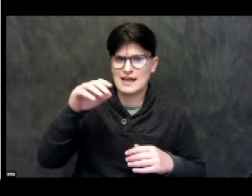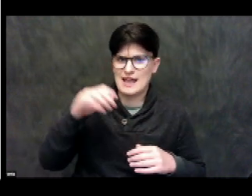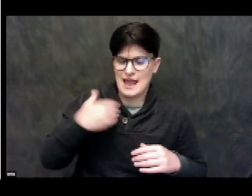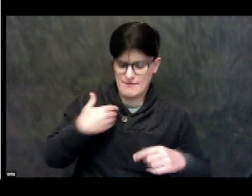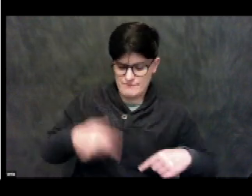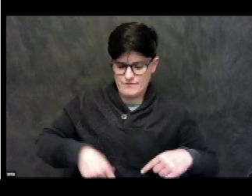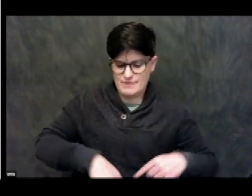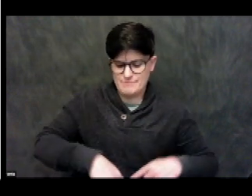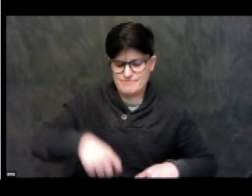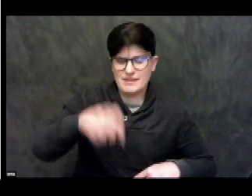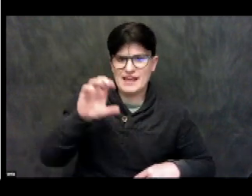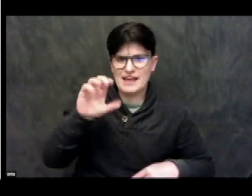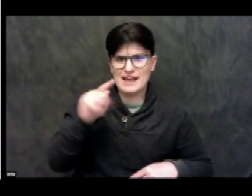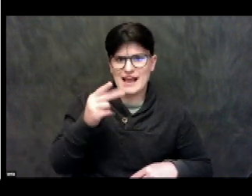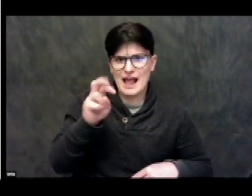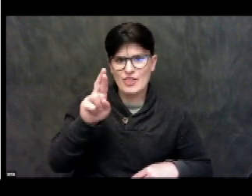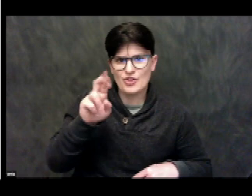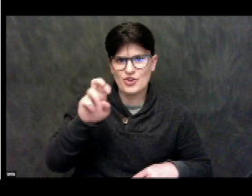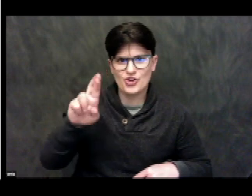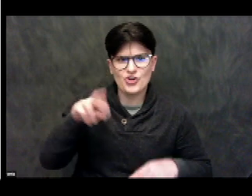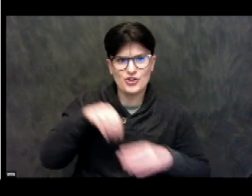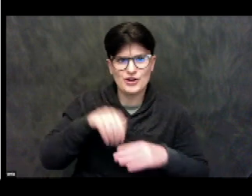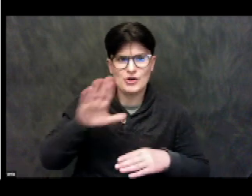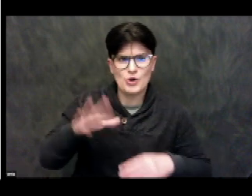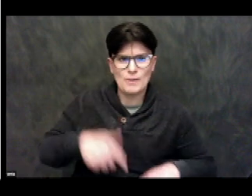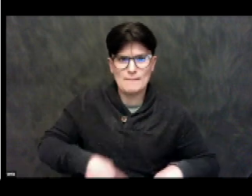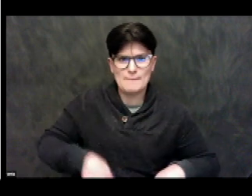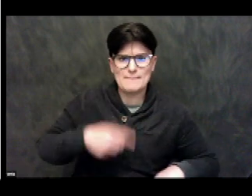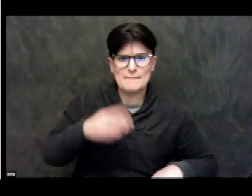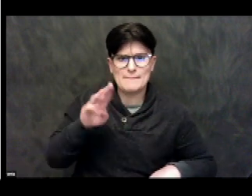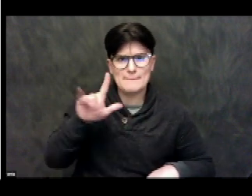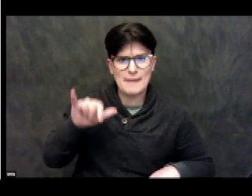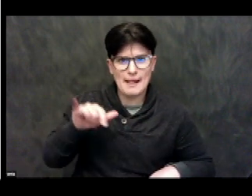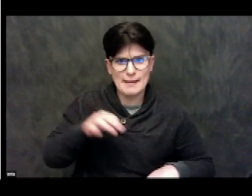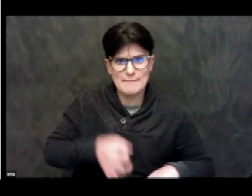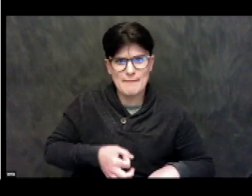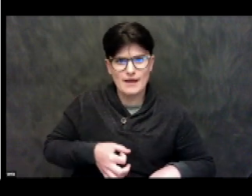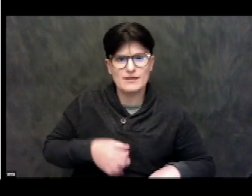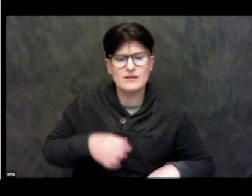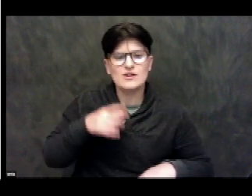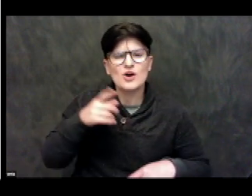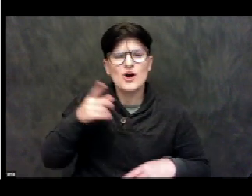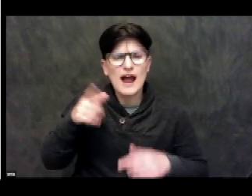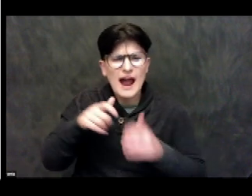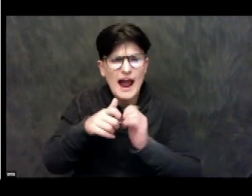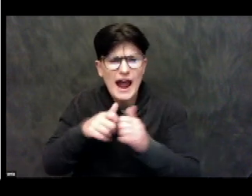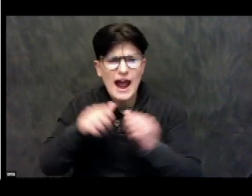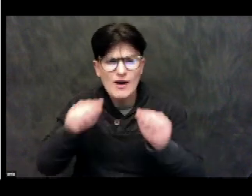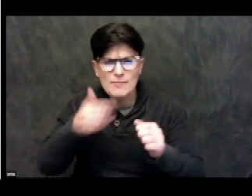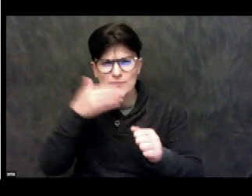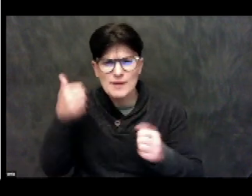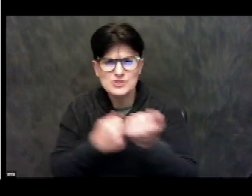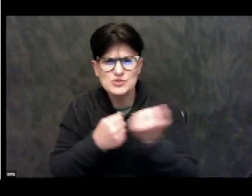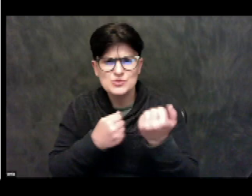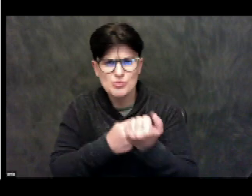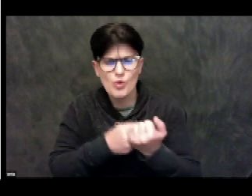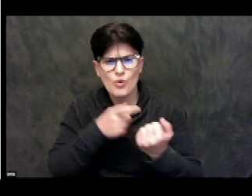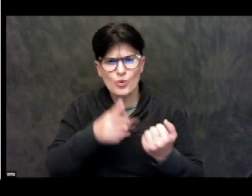best support this woman through an unmedicated birth? They've talked about labor positions and she thinks she'll be able to side lie with a peanut ball,